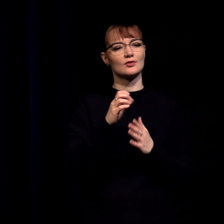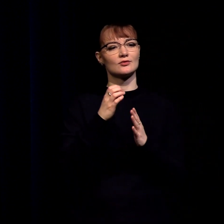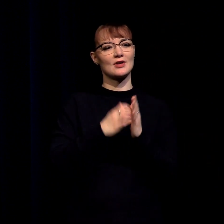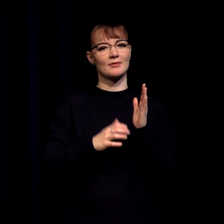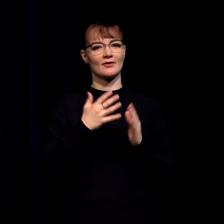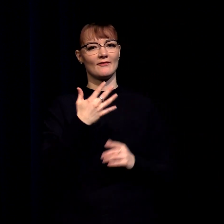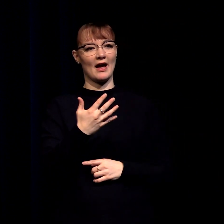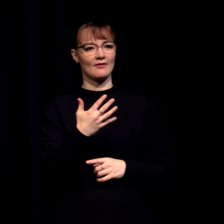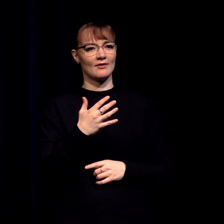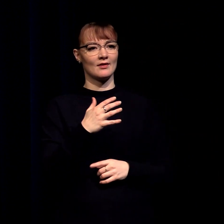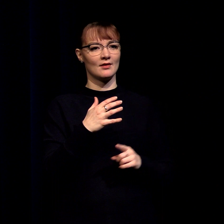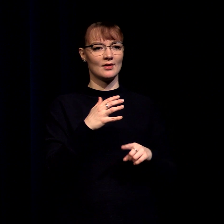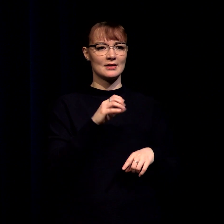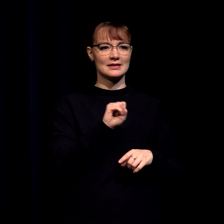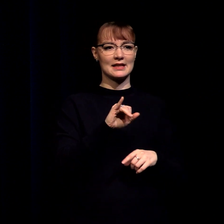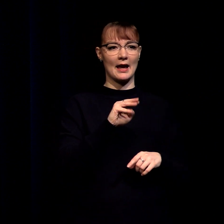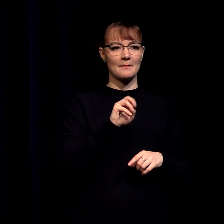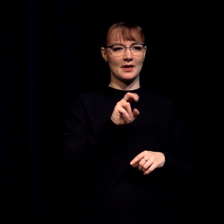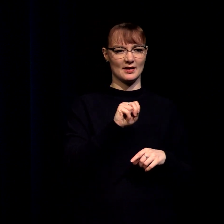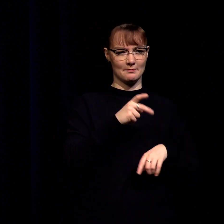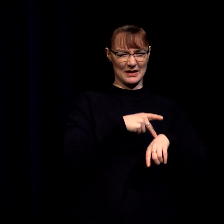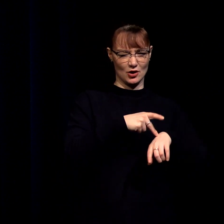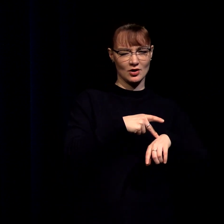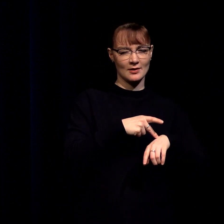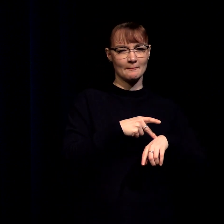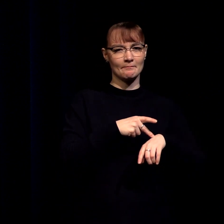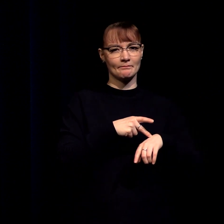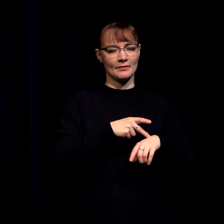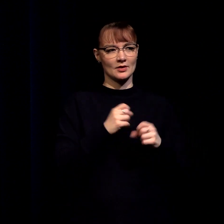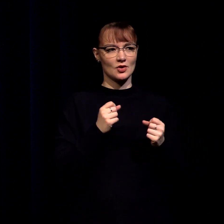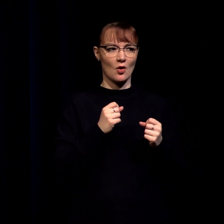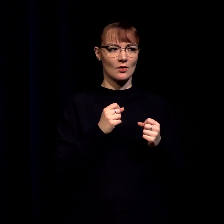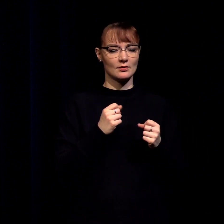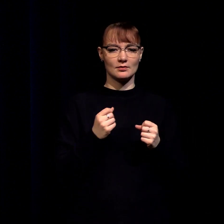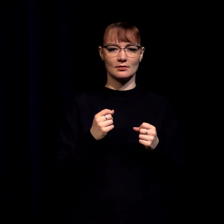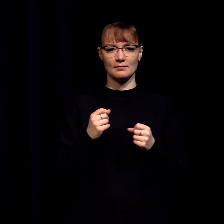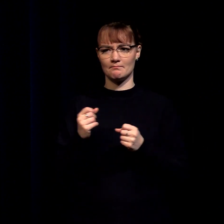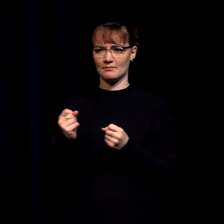and Jesus is speaking to this group of people and so many of them they're pushing. So he gets on Simon's boat and he pushes